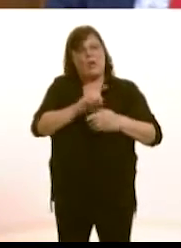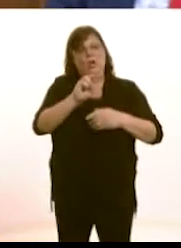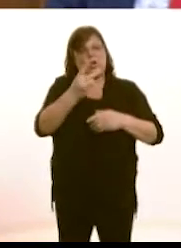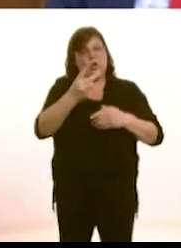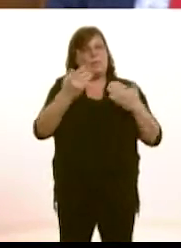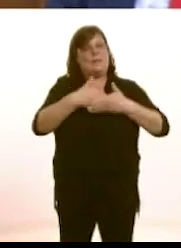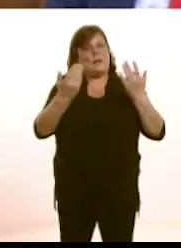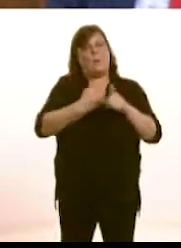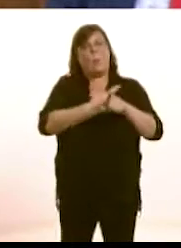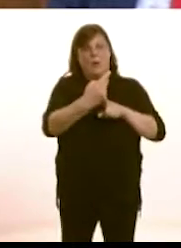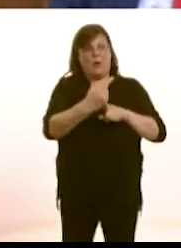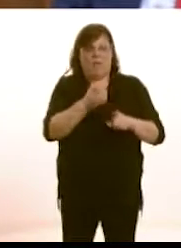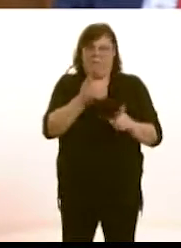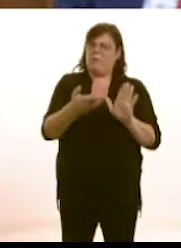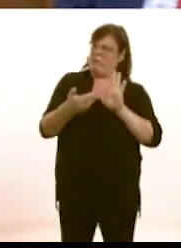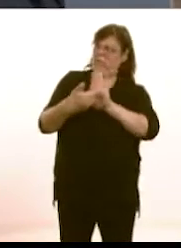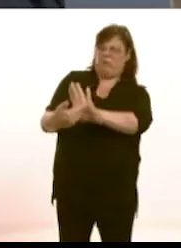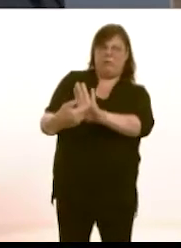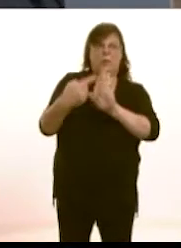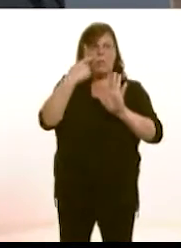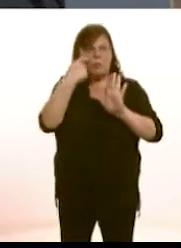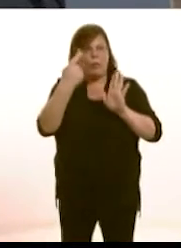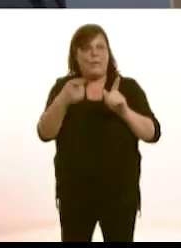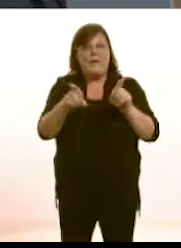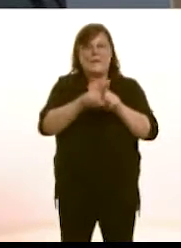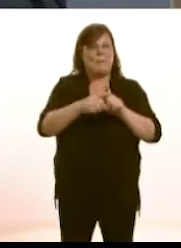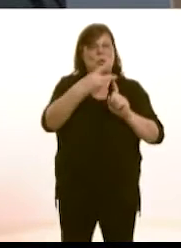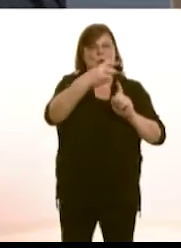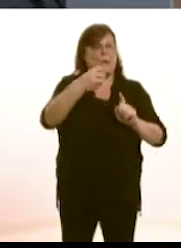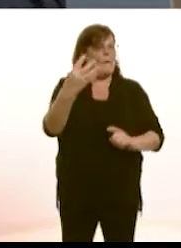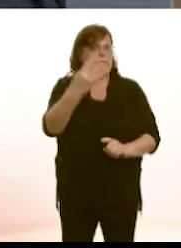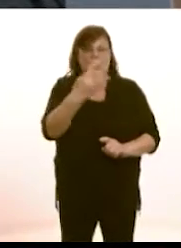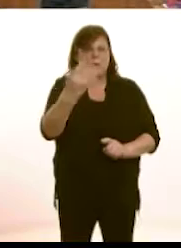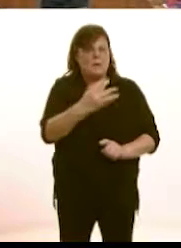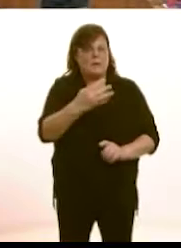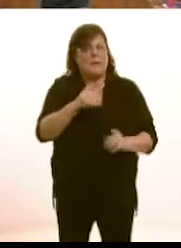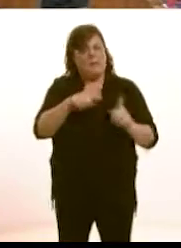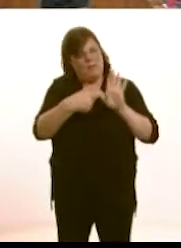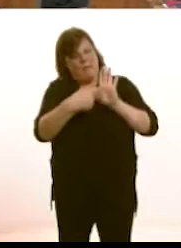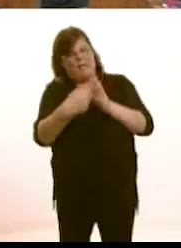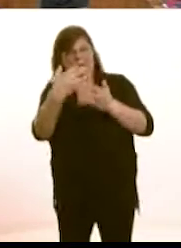Thatís the reality: the same percentage as 2014. That is the reality of the figures. I donít know where his figures come from.